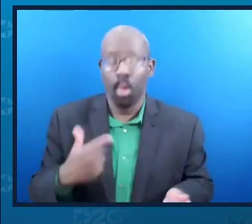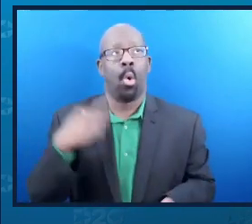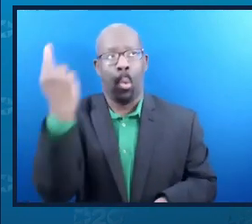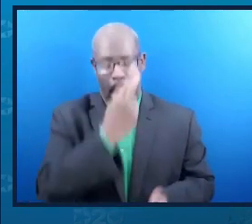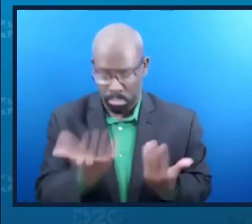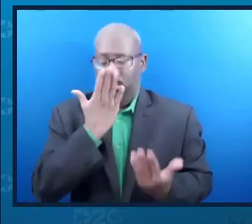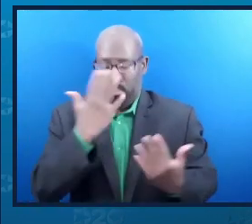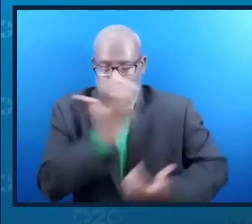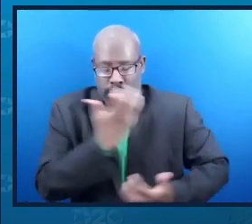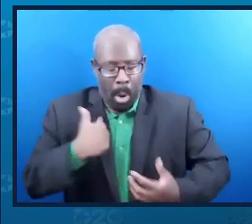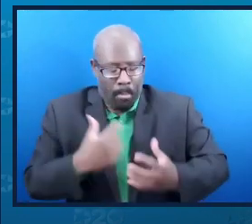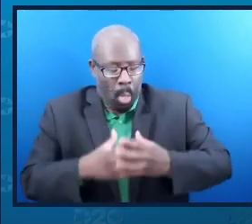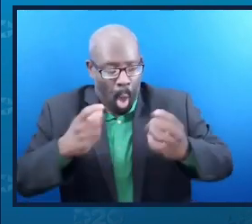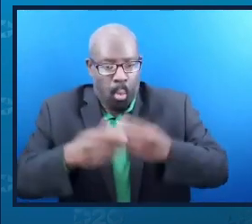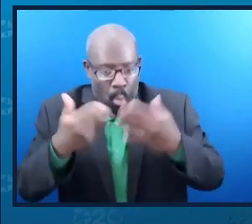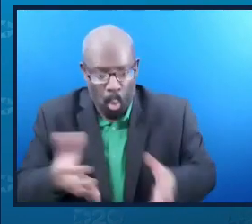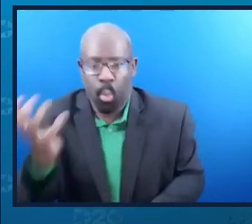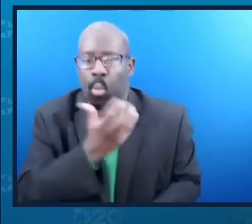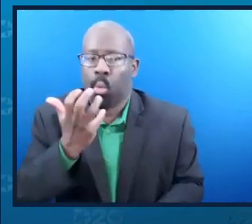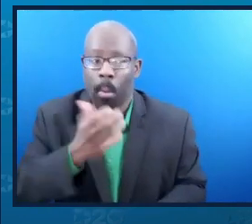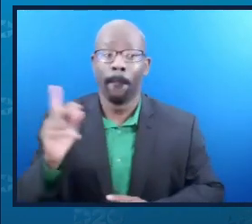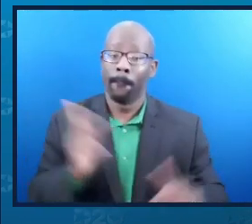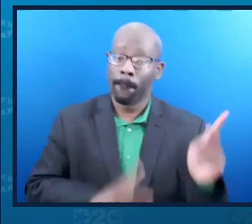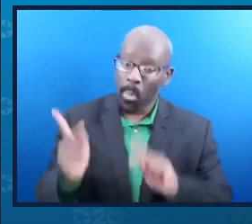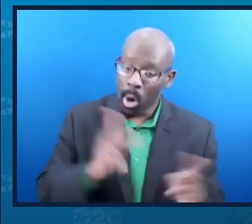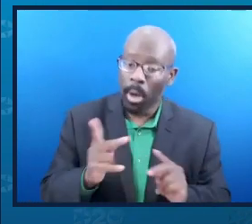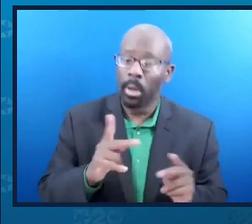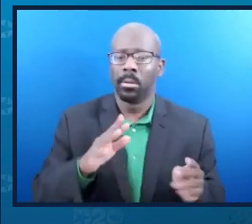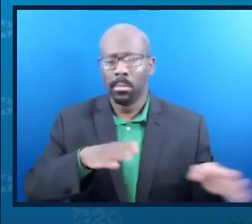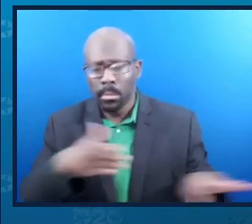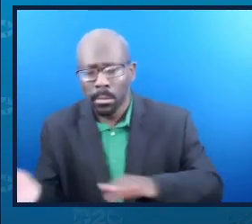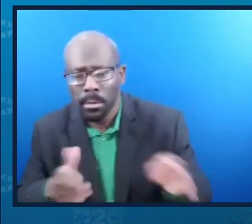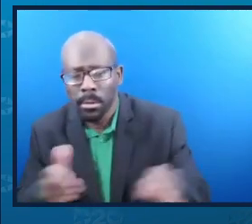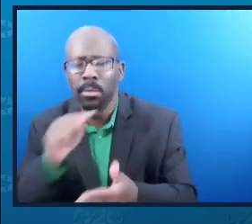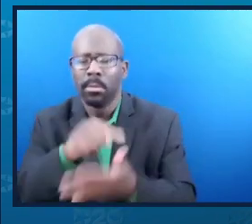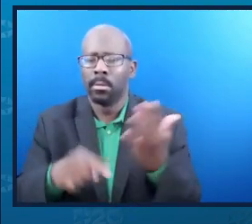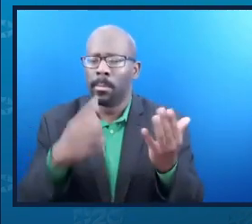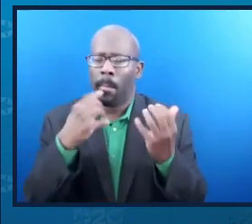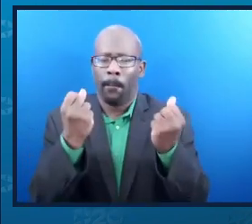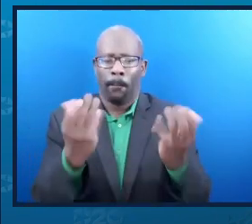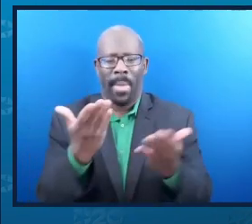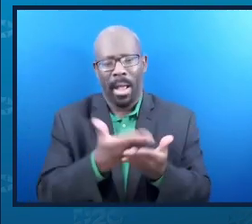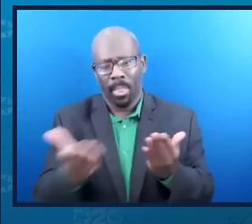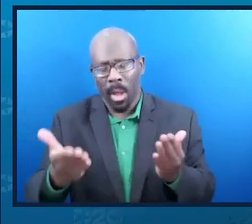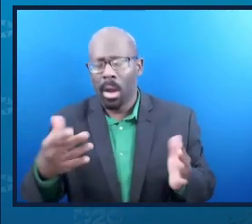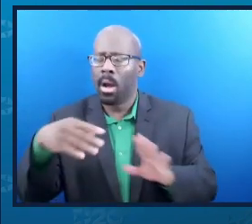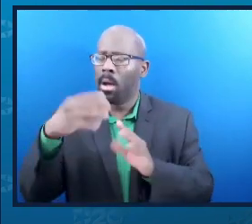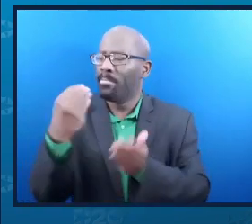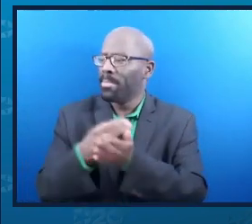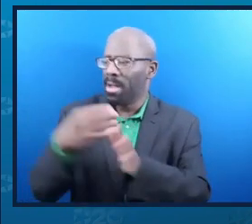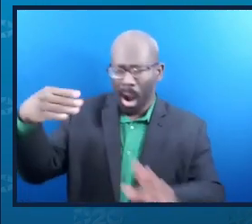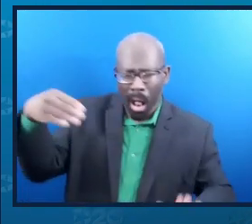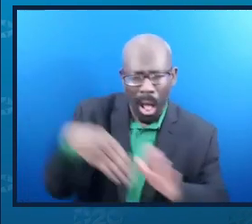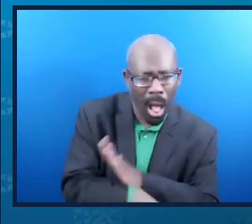LEADERSHIP IN THE WORLD AND EVEN OUR POST OFFICE.